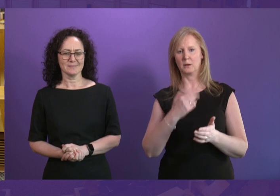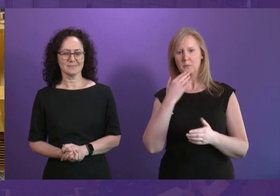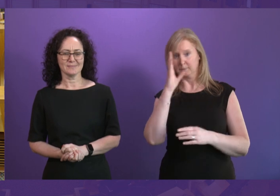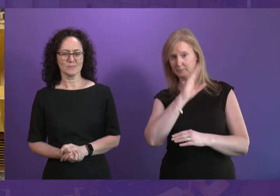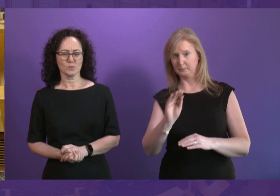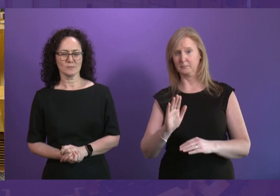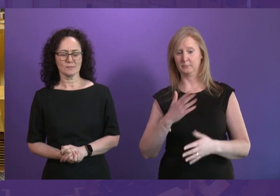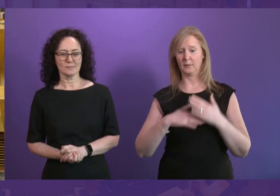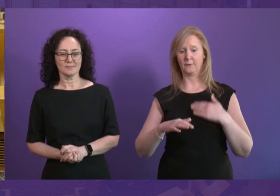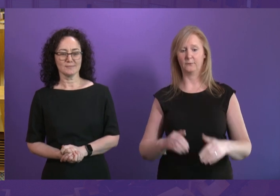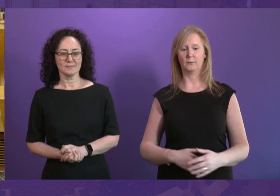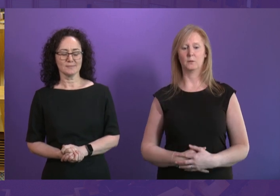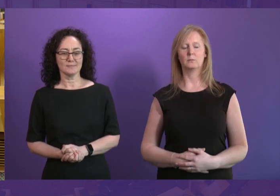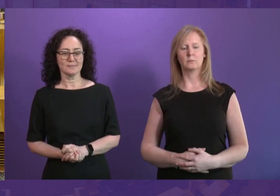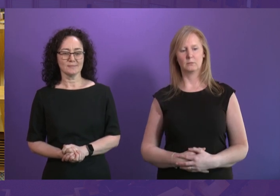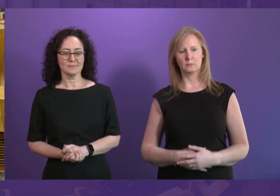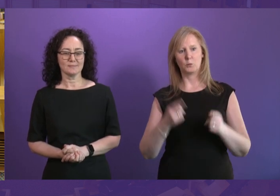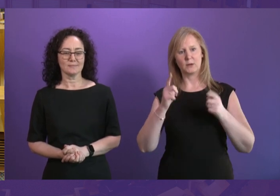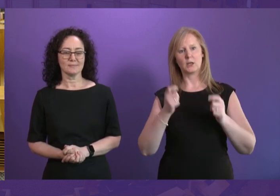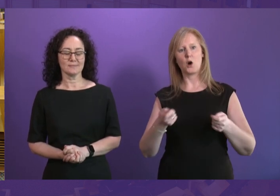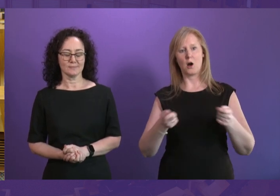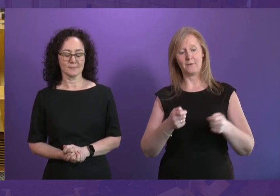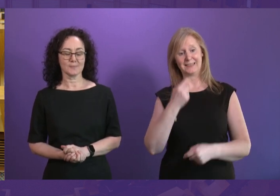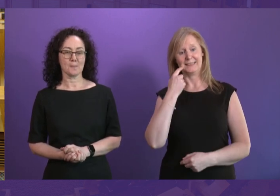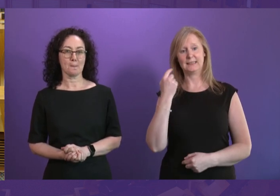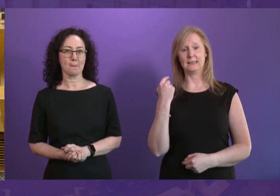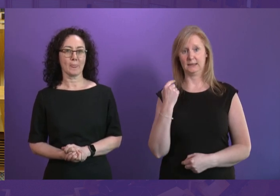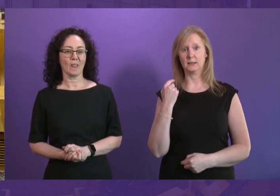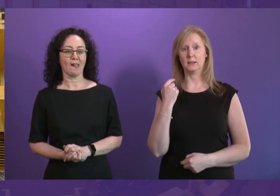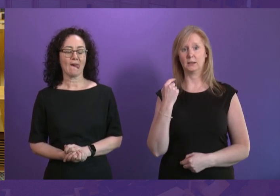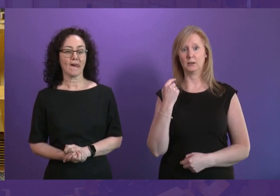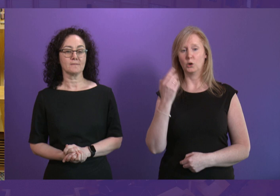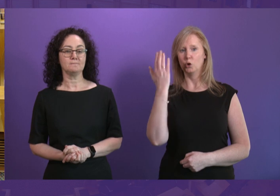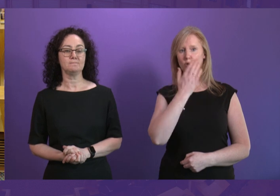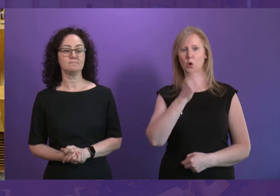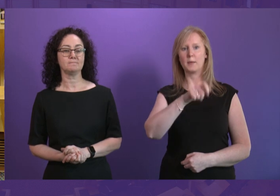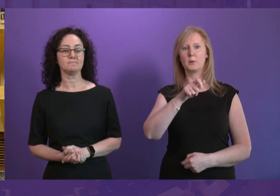Richard Leonard (Central Scotland) (Lab): Yesterday, school pupils across Argyll and